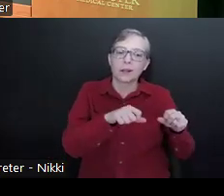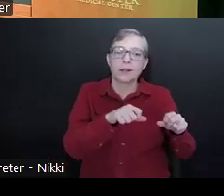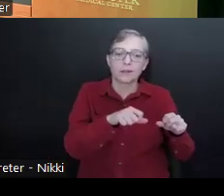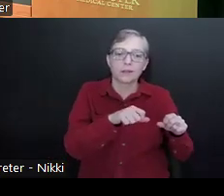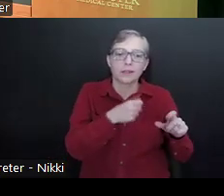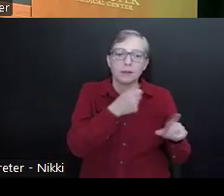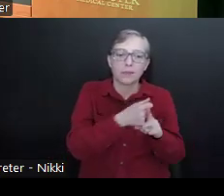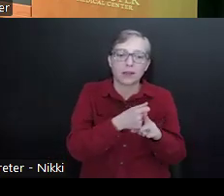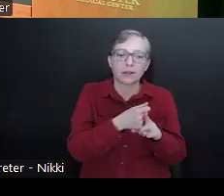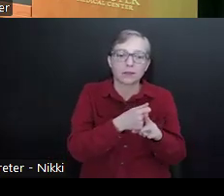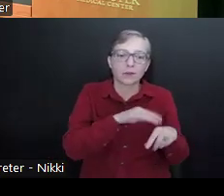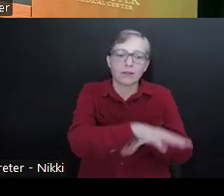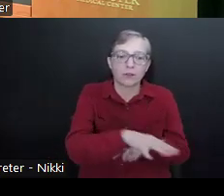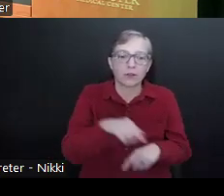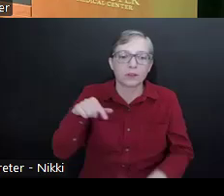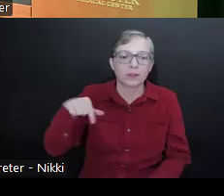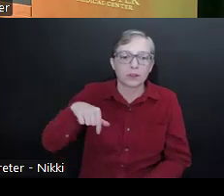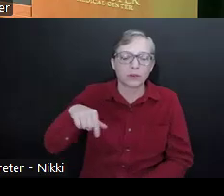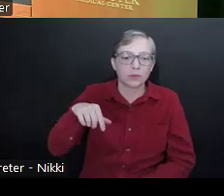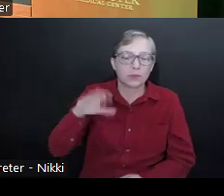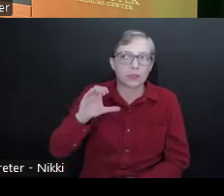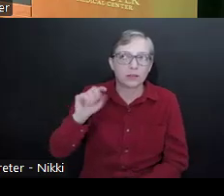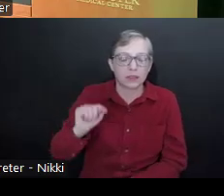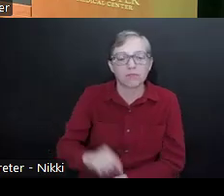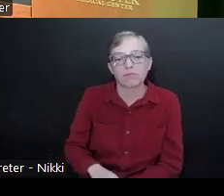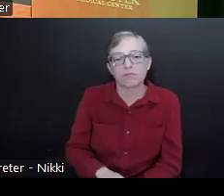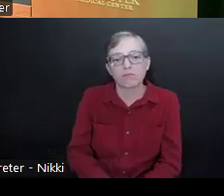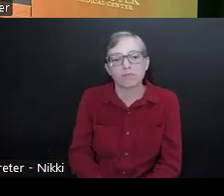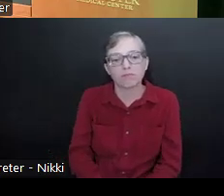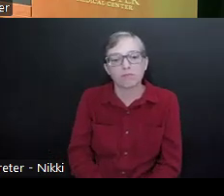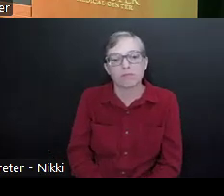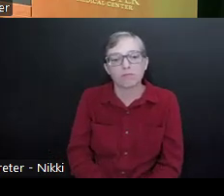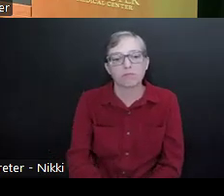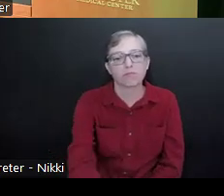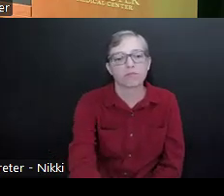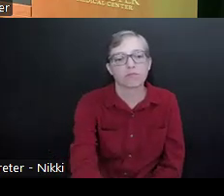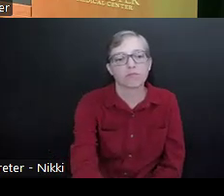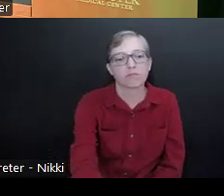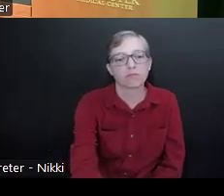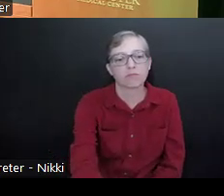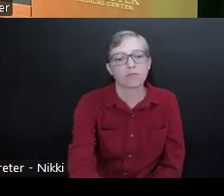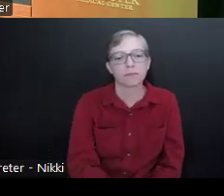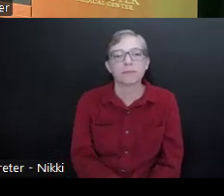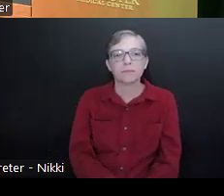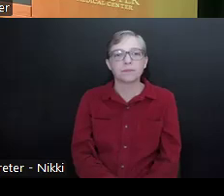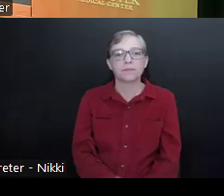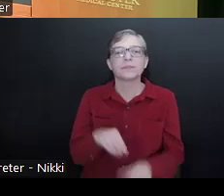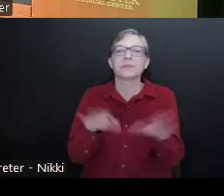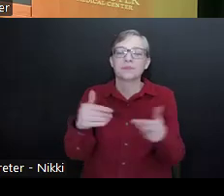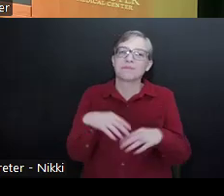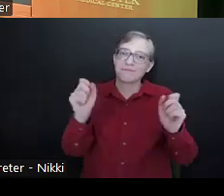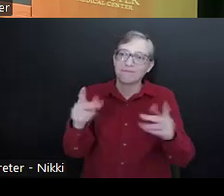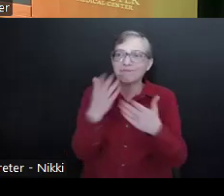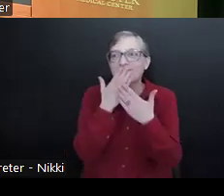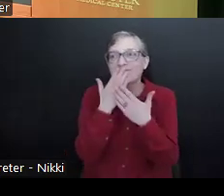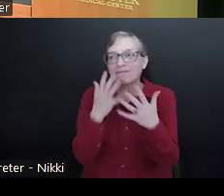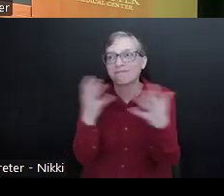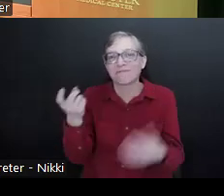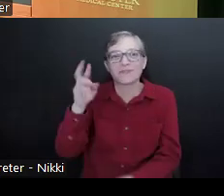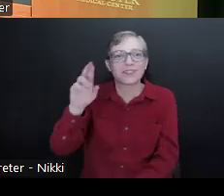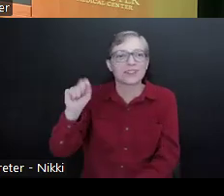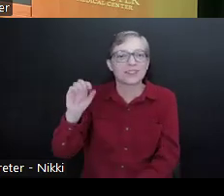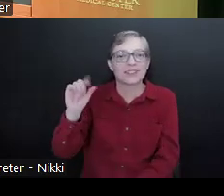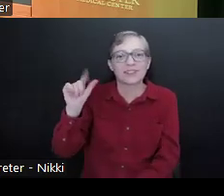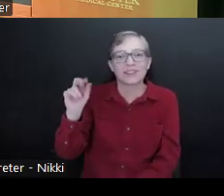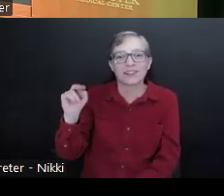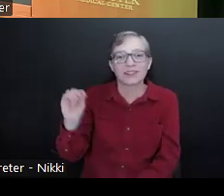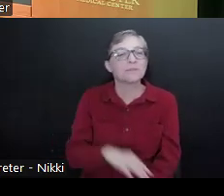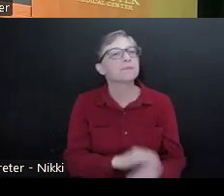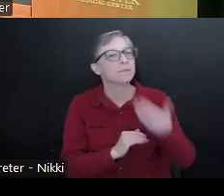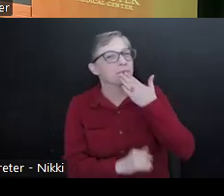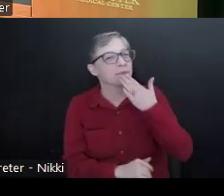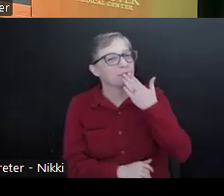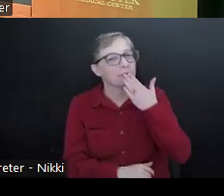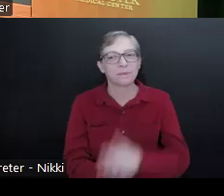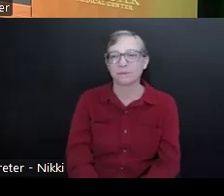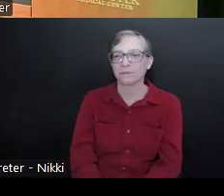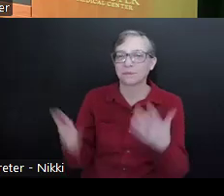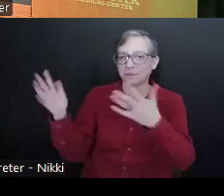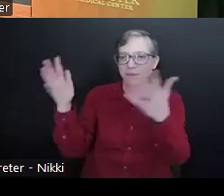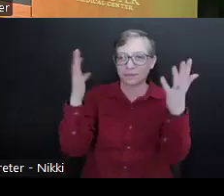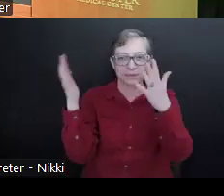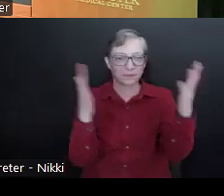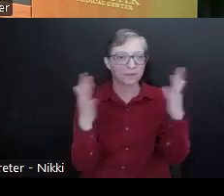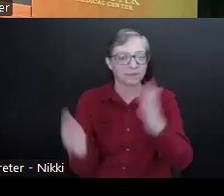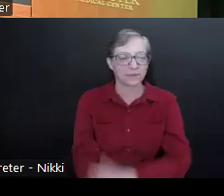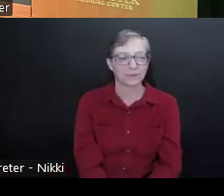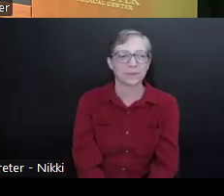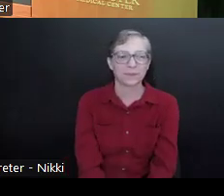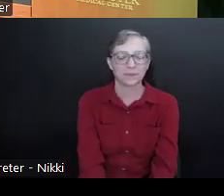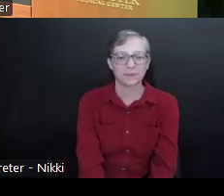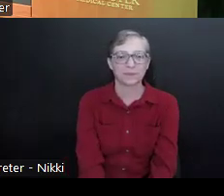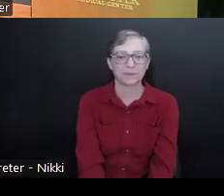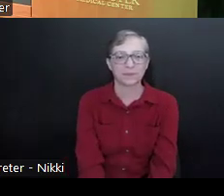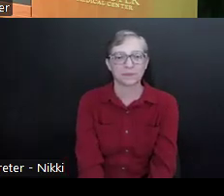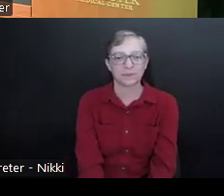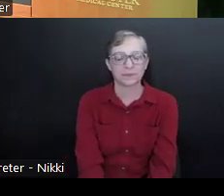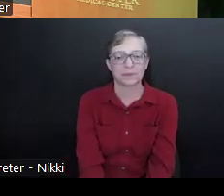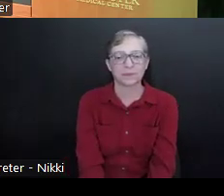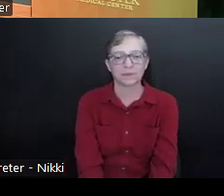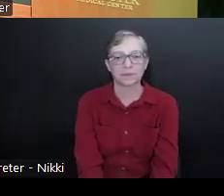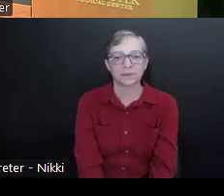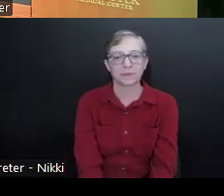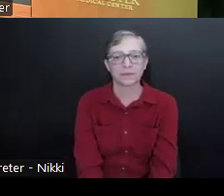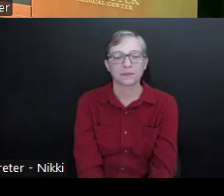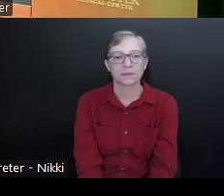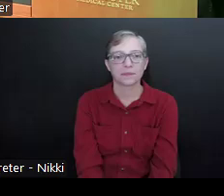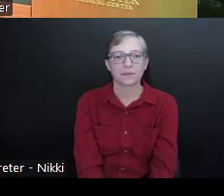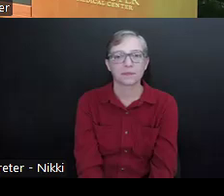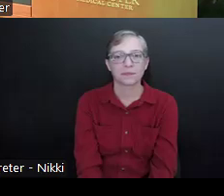increase the risk of sudden cardiac death okay well thank you so much again Dr solano thank you